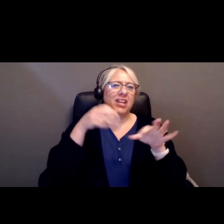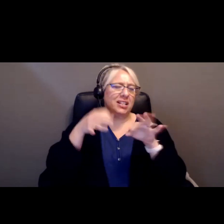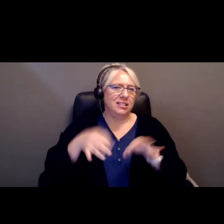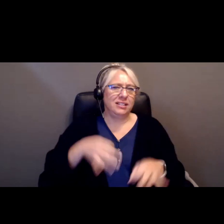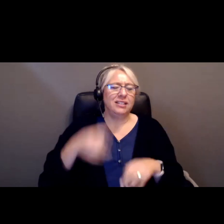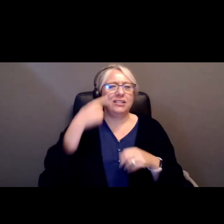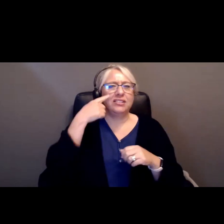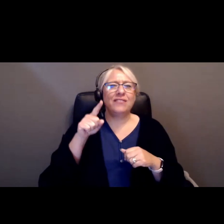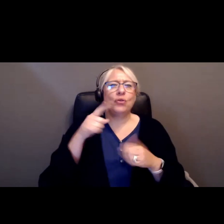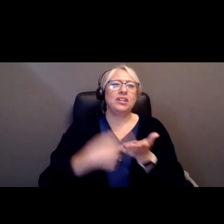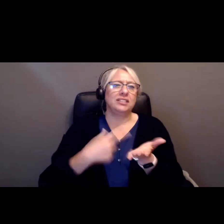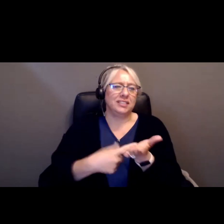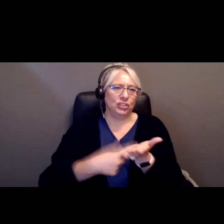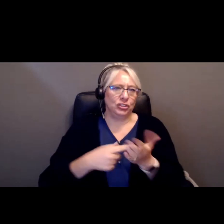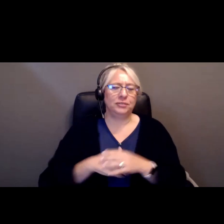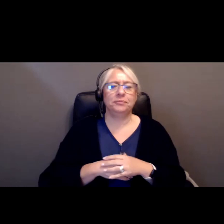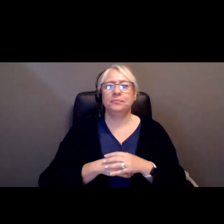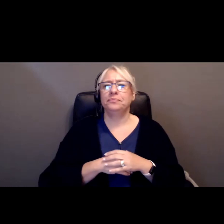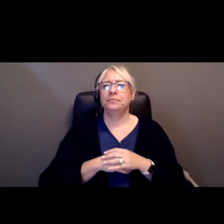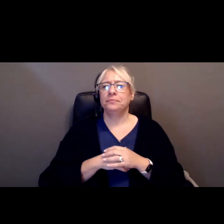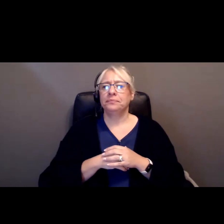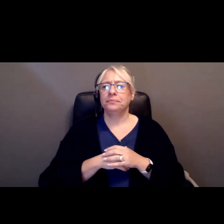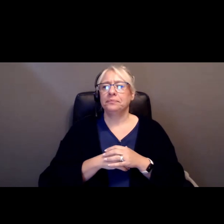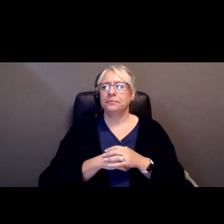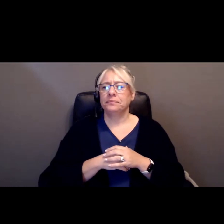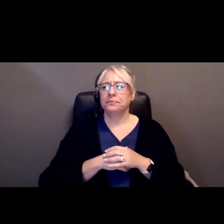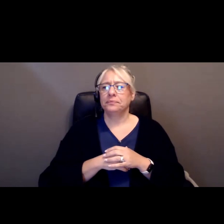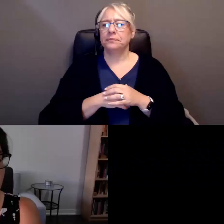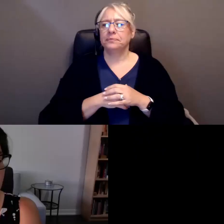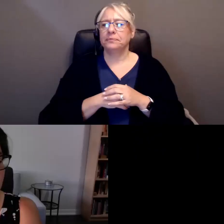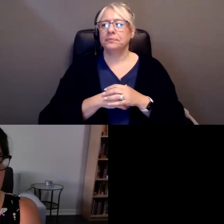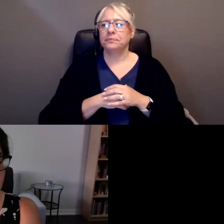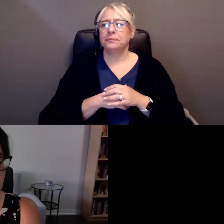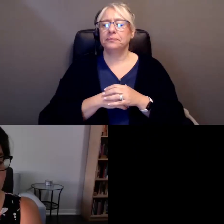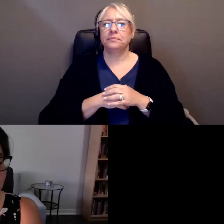the discussion. >> DR. JEN RINALDI: